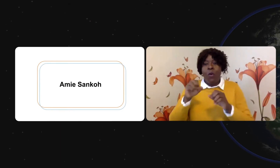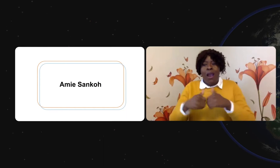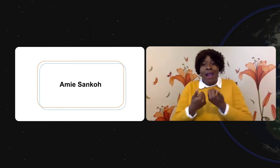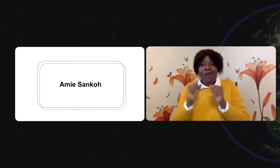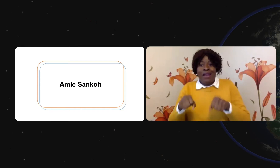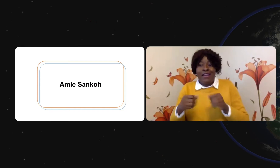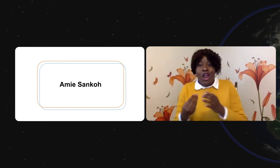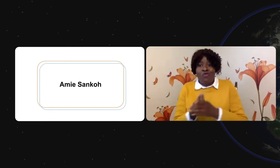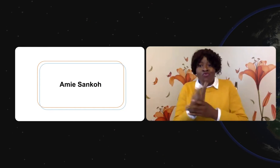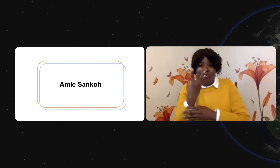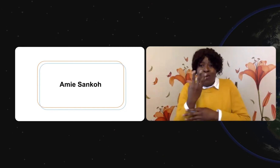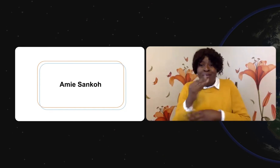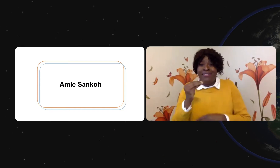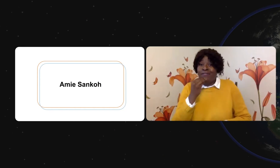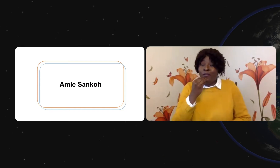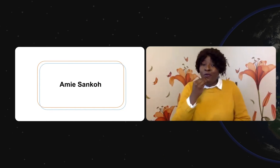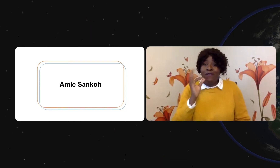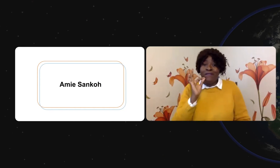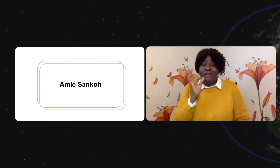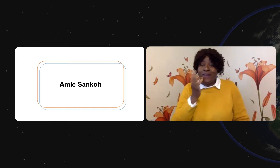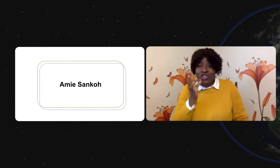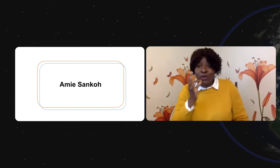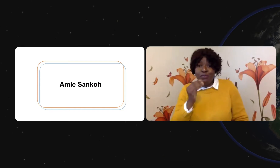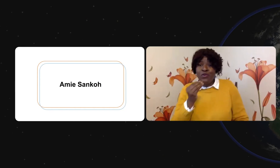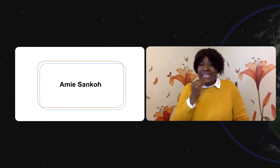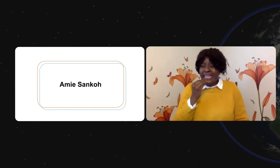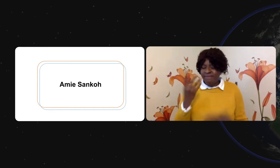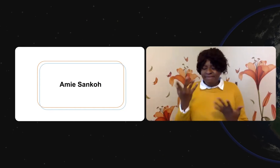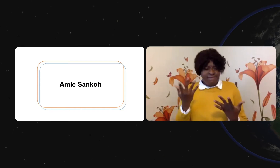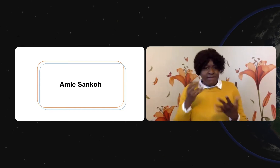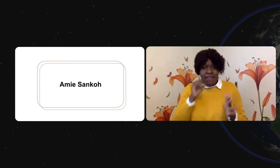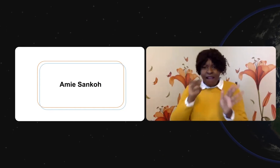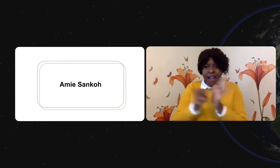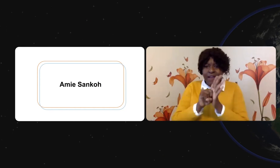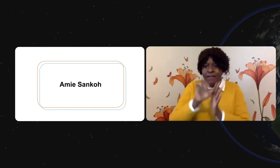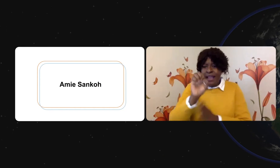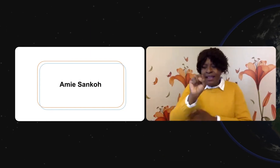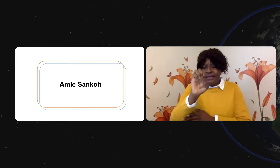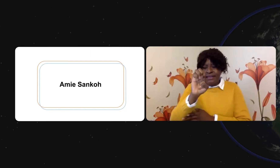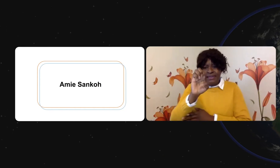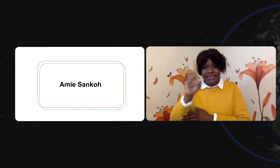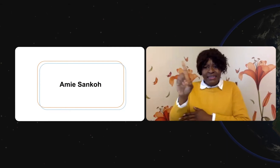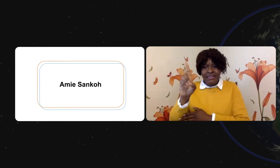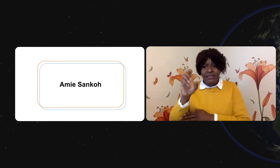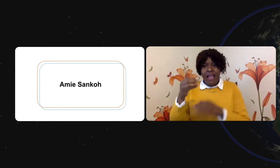So, I'll teach you how to grow some of your own fruits and vegetables.